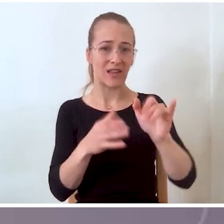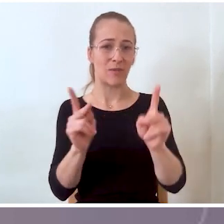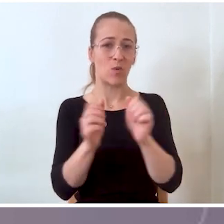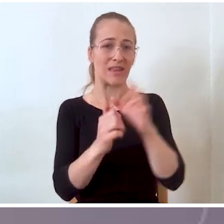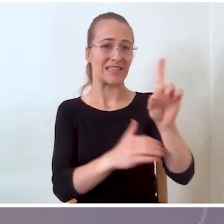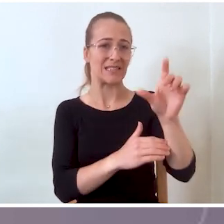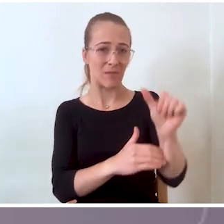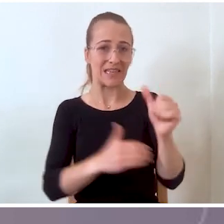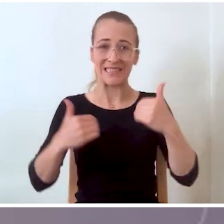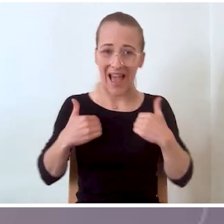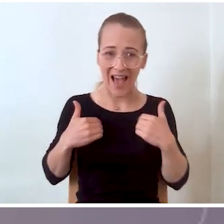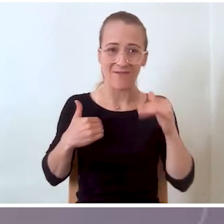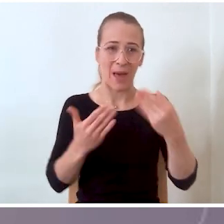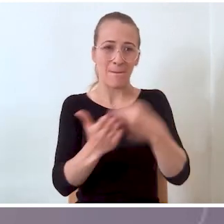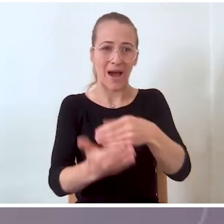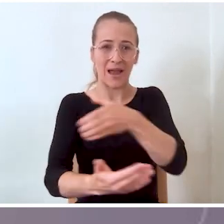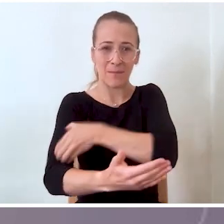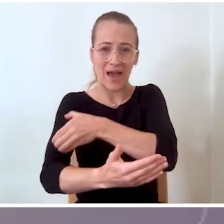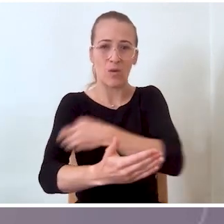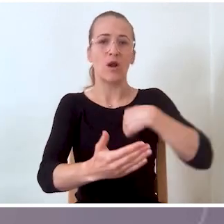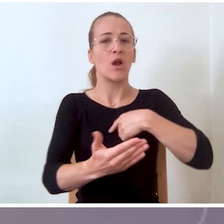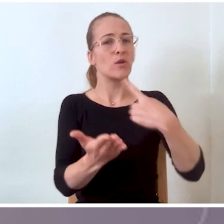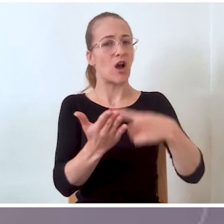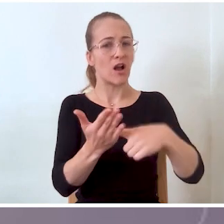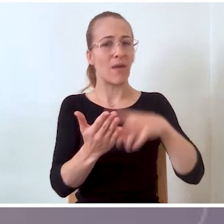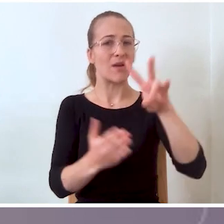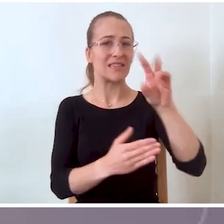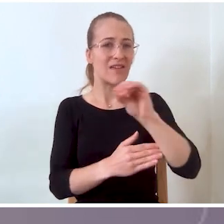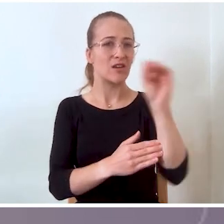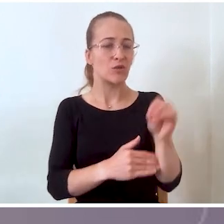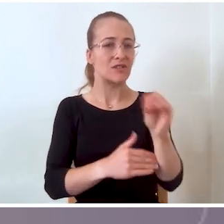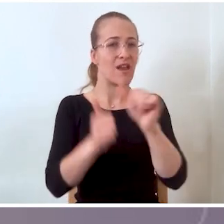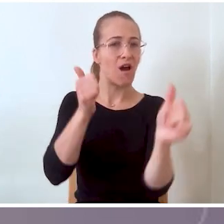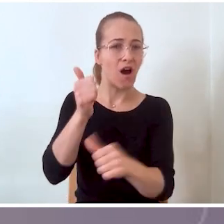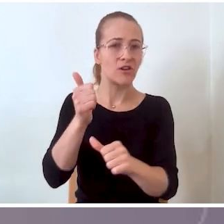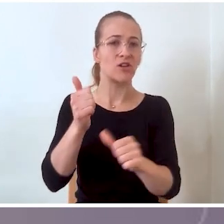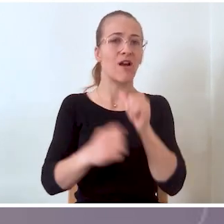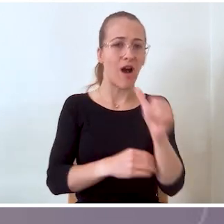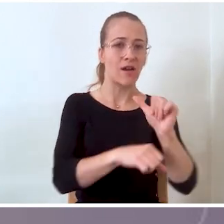and then we say how underrepresented we still are at 70% under and unemployed, and imagine